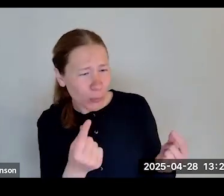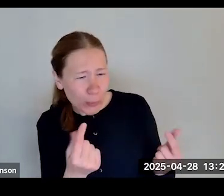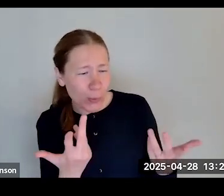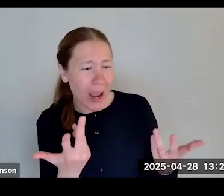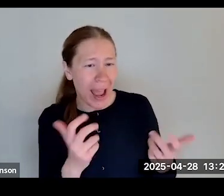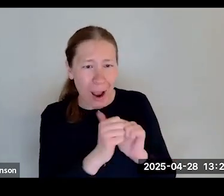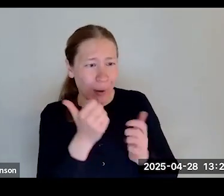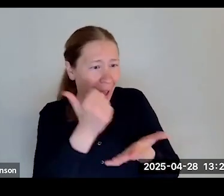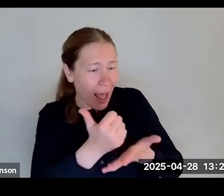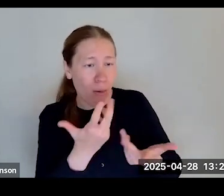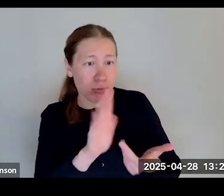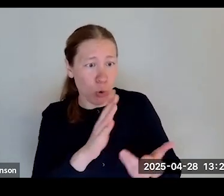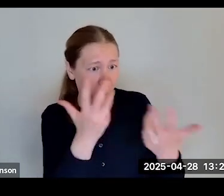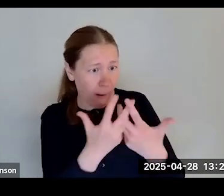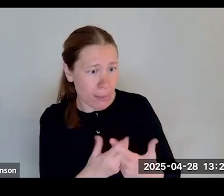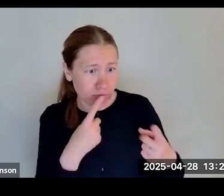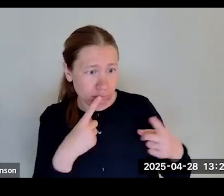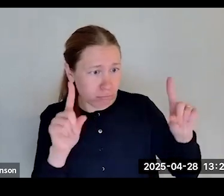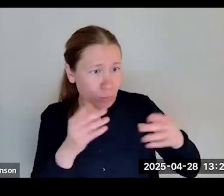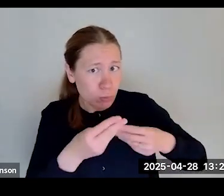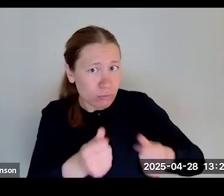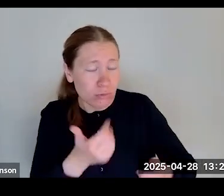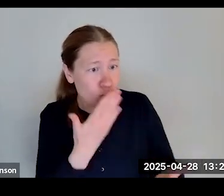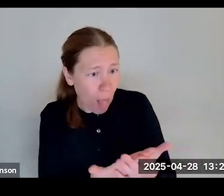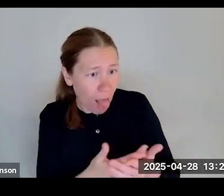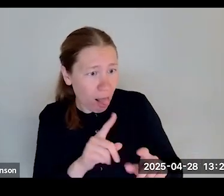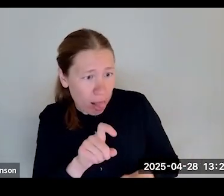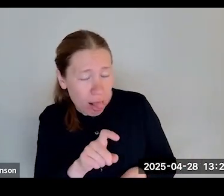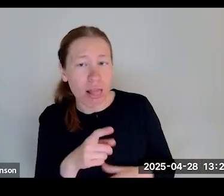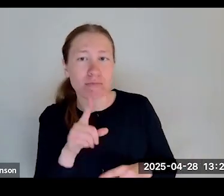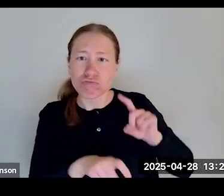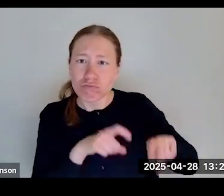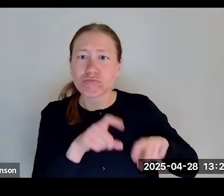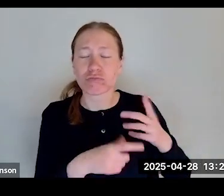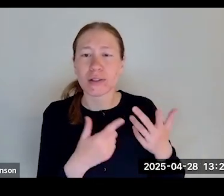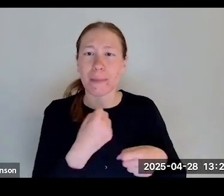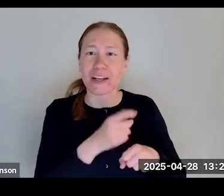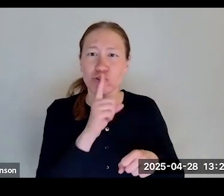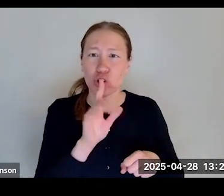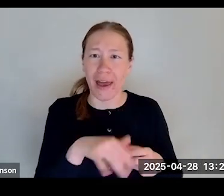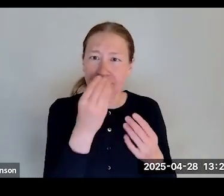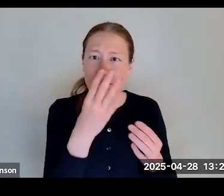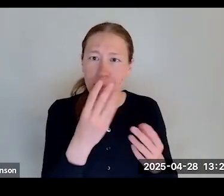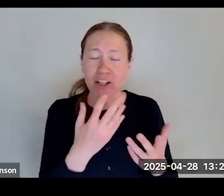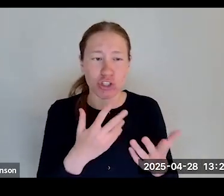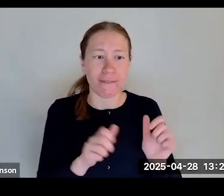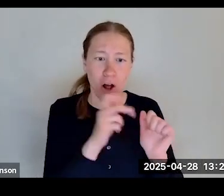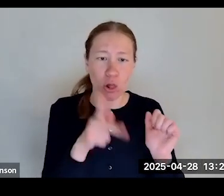How's the accommodation been going? Has this been working out? Making sure that you're receiving that information and that you're documenting it accordingly